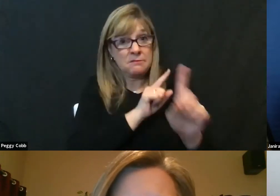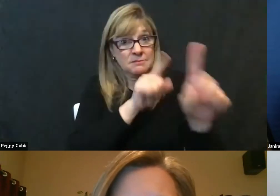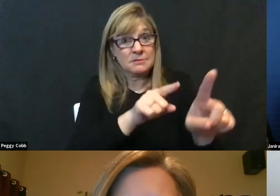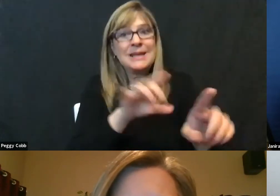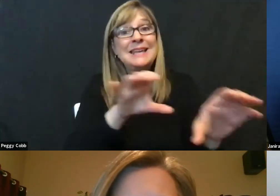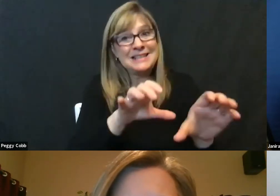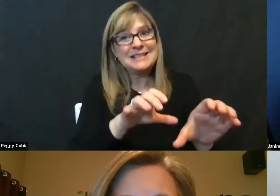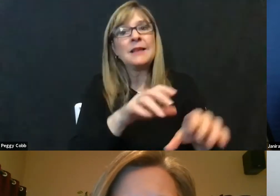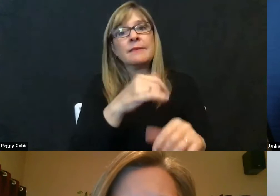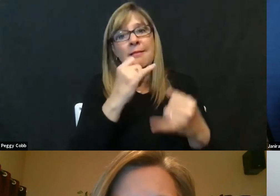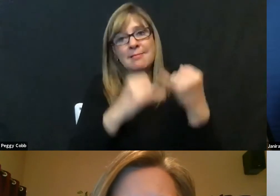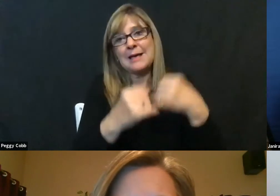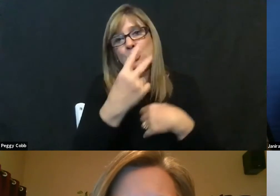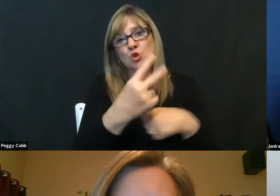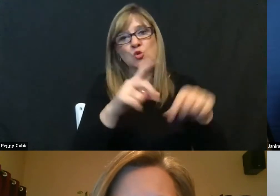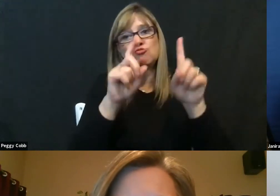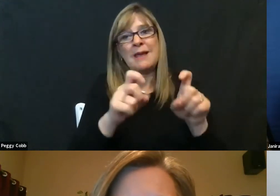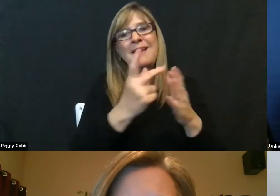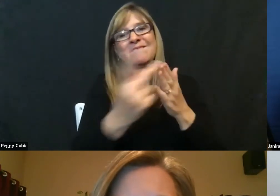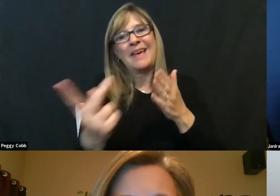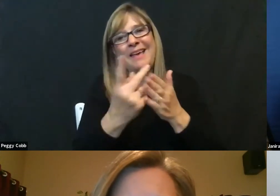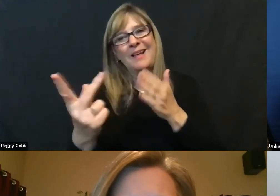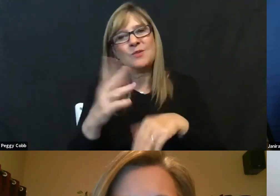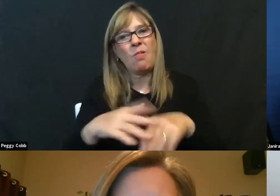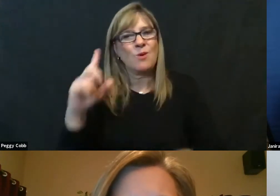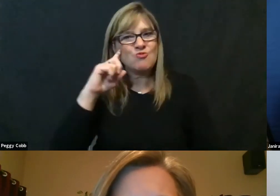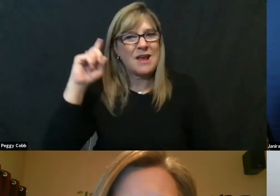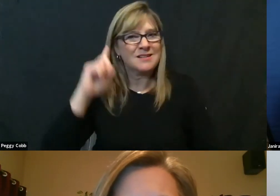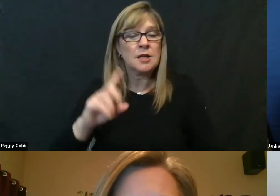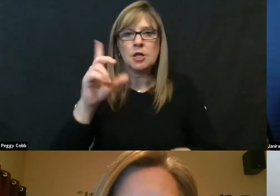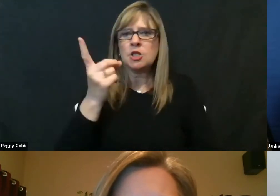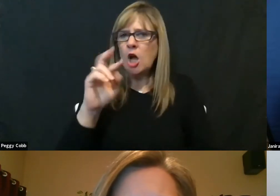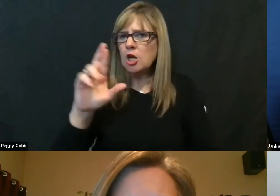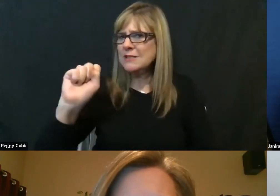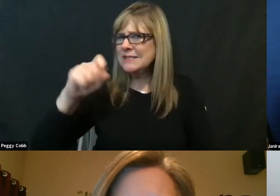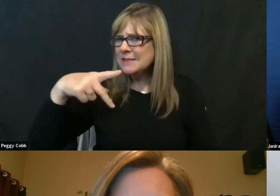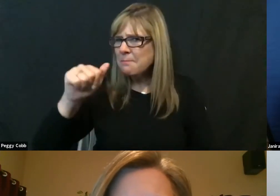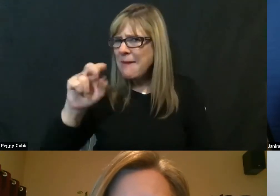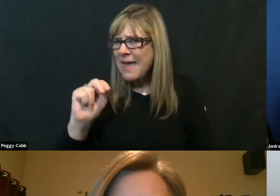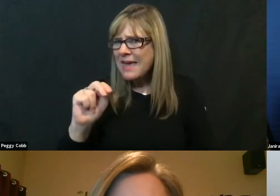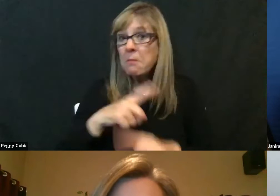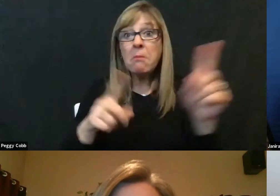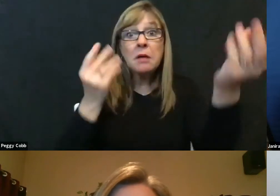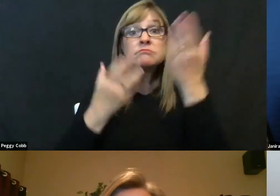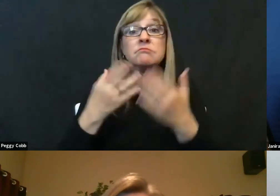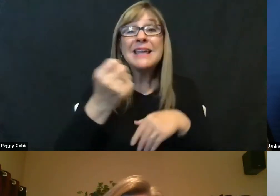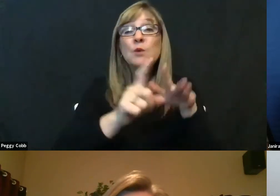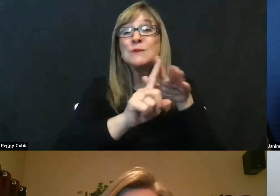on the right side, Dr. Joshua Spann. And he, I got word that he was leaving last week